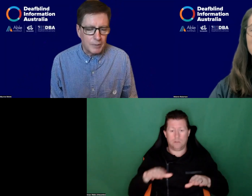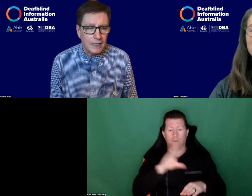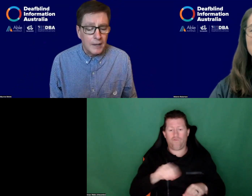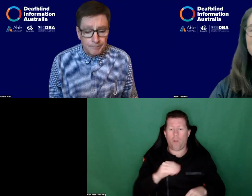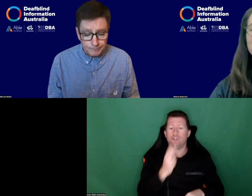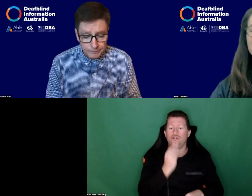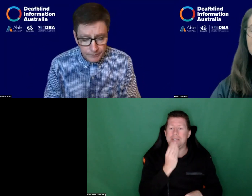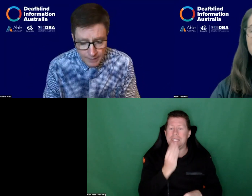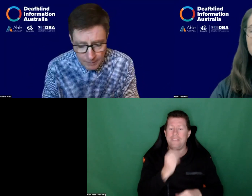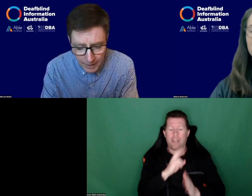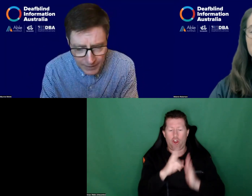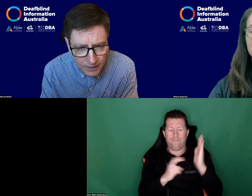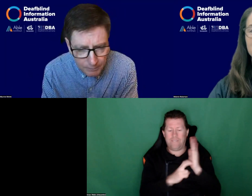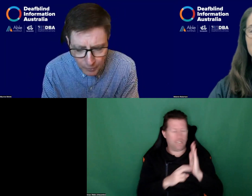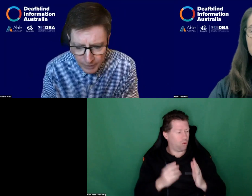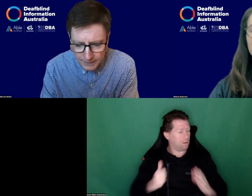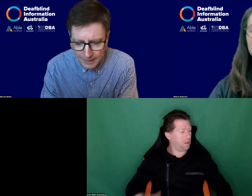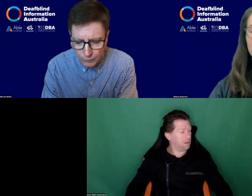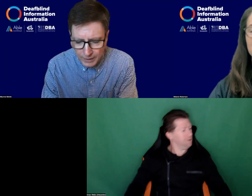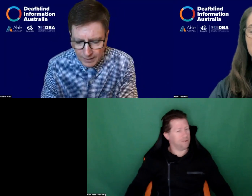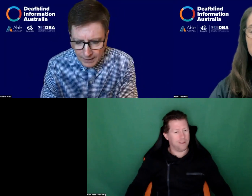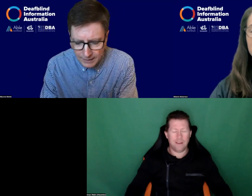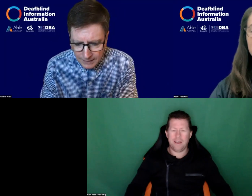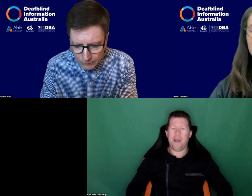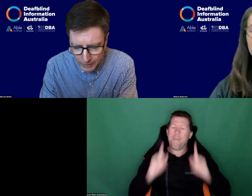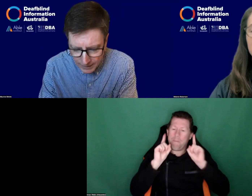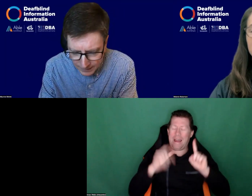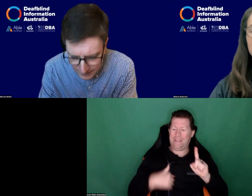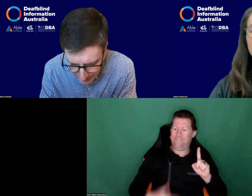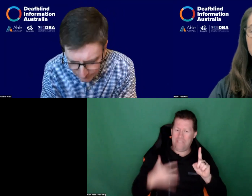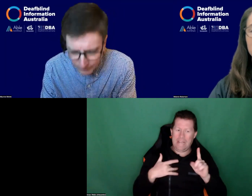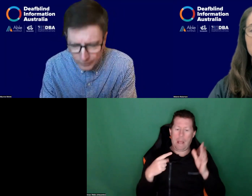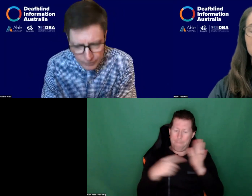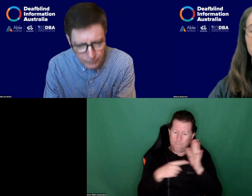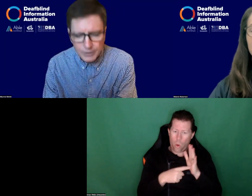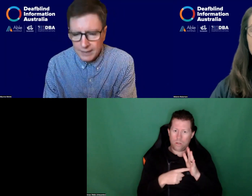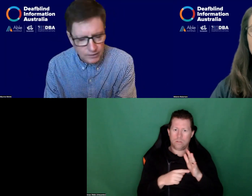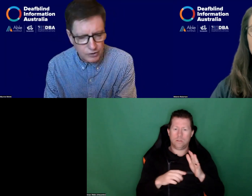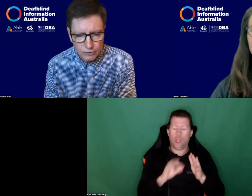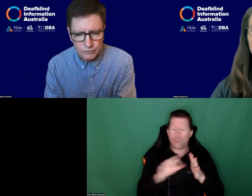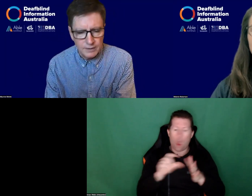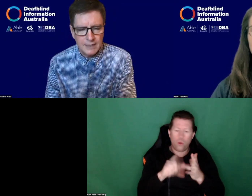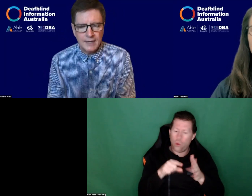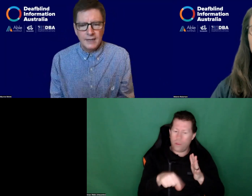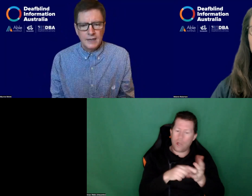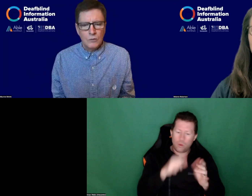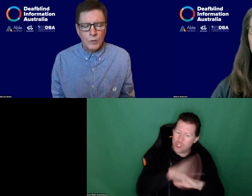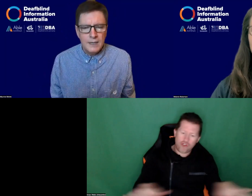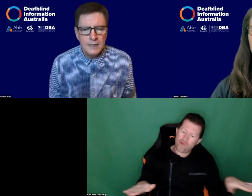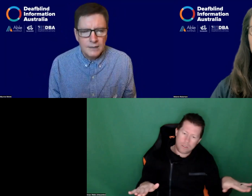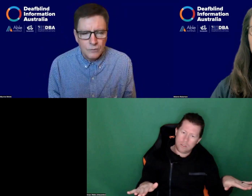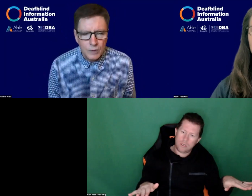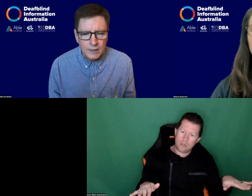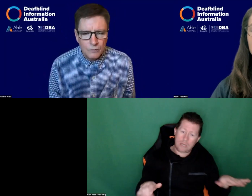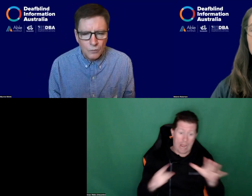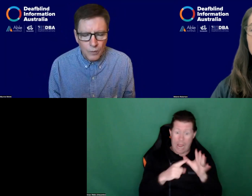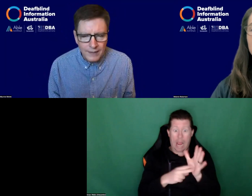but I think it's important that we never do that to children.